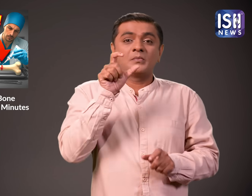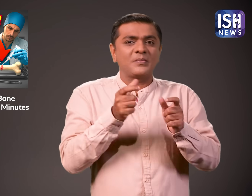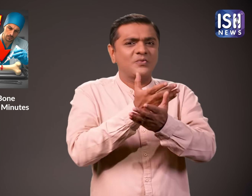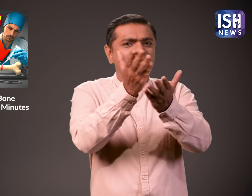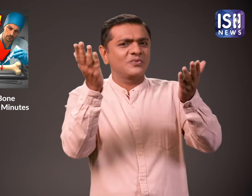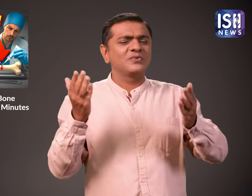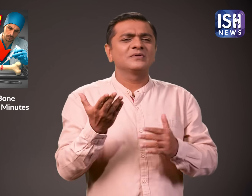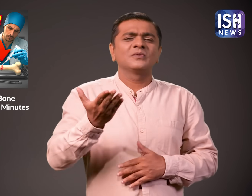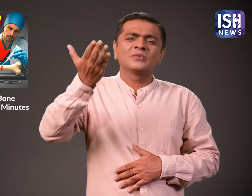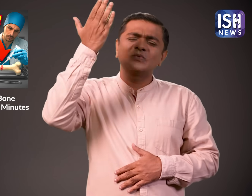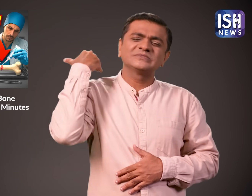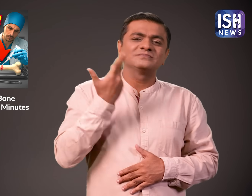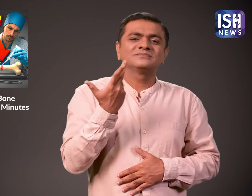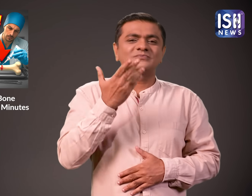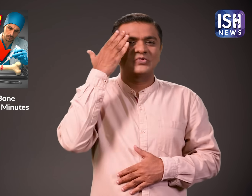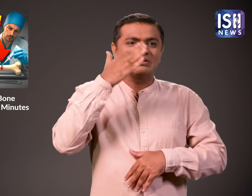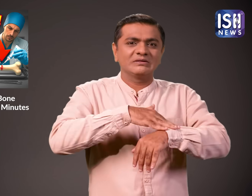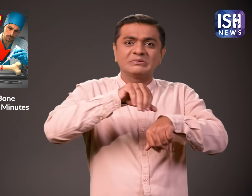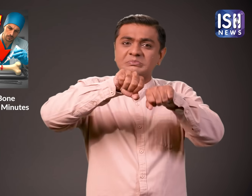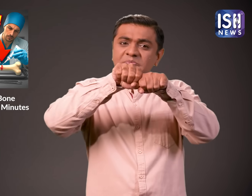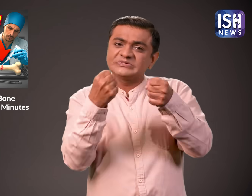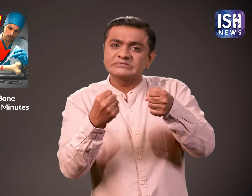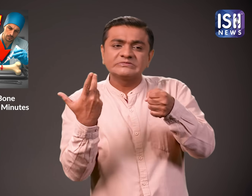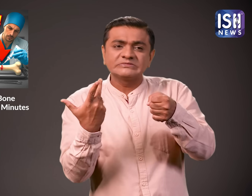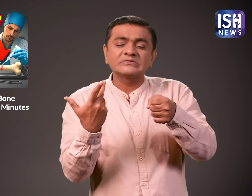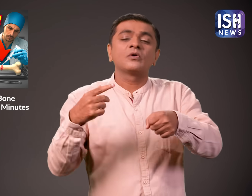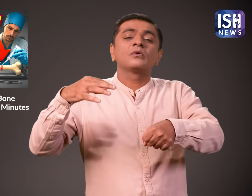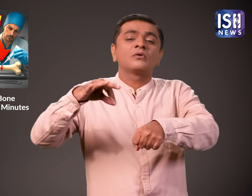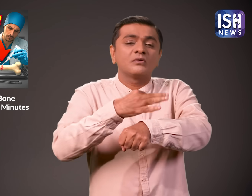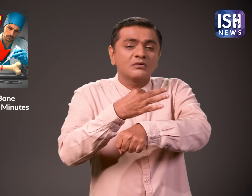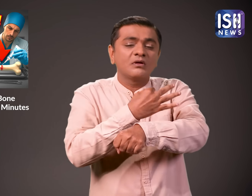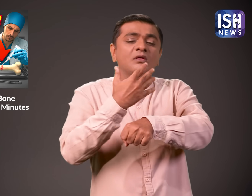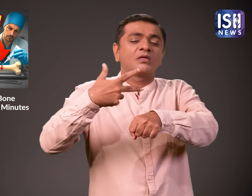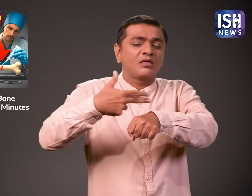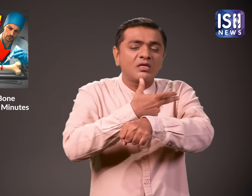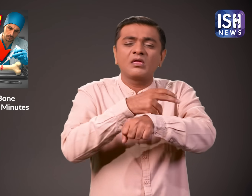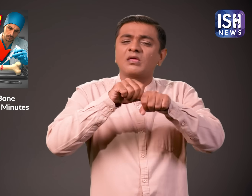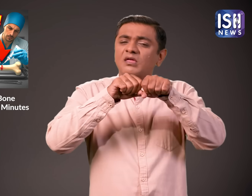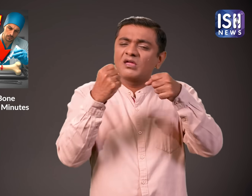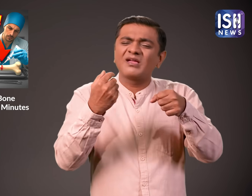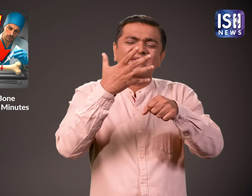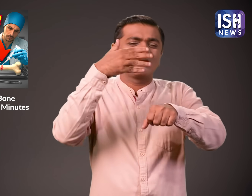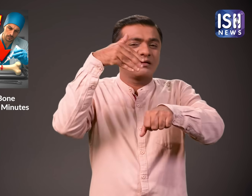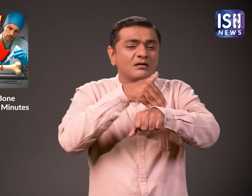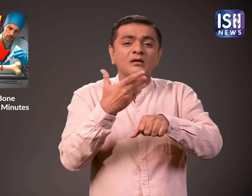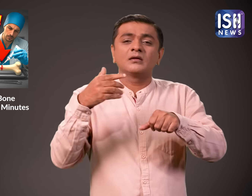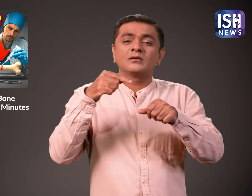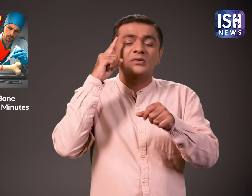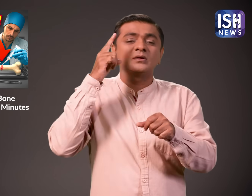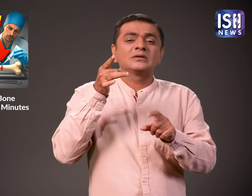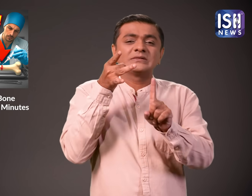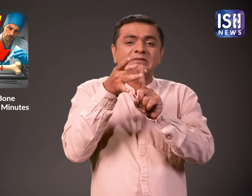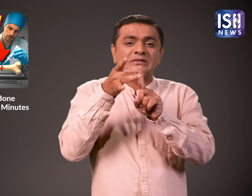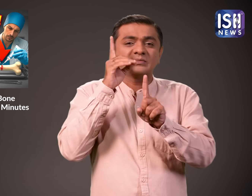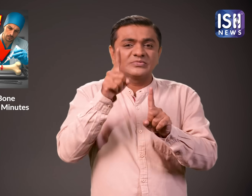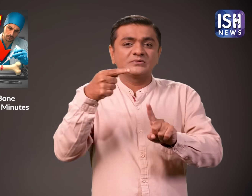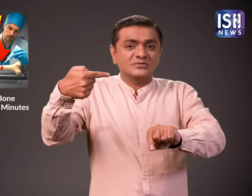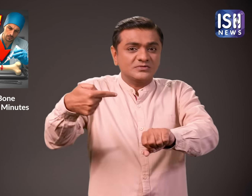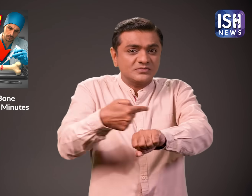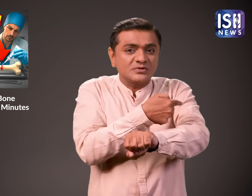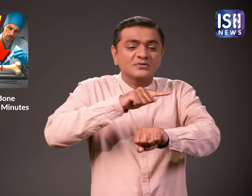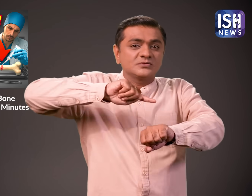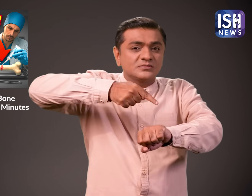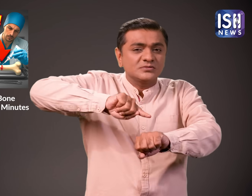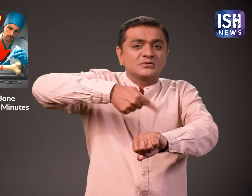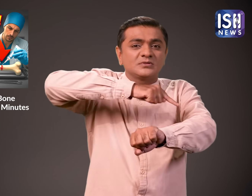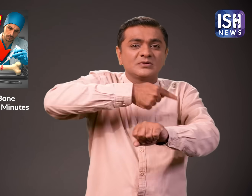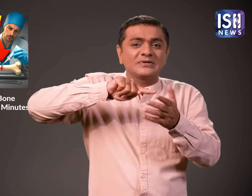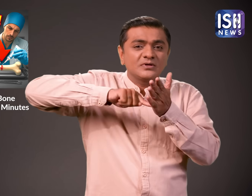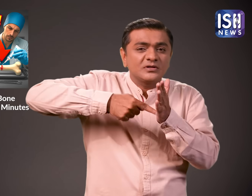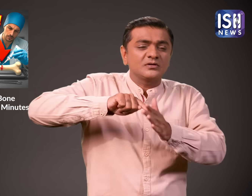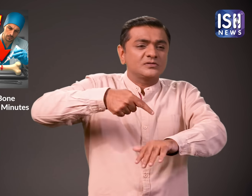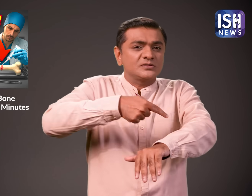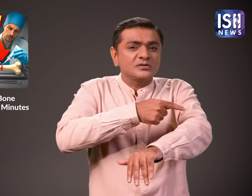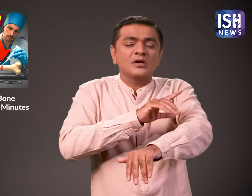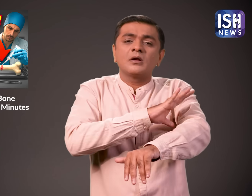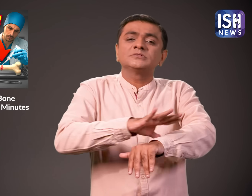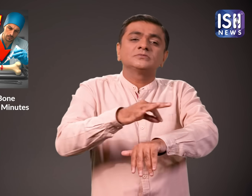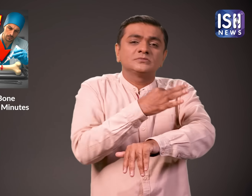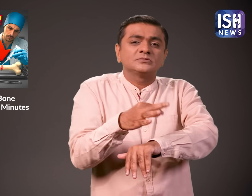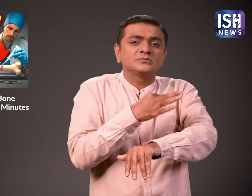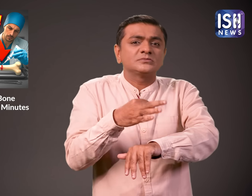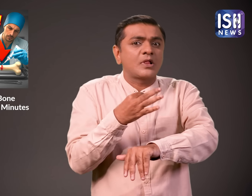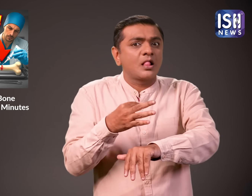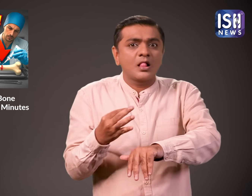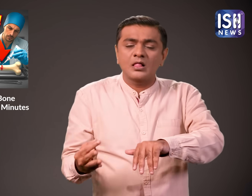Traditional fracture treatments often involve metal plates, screws or external fixations which require incisions.